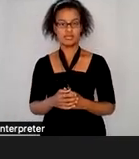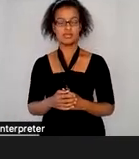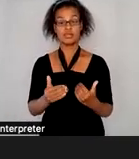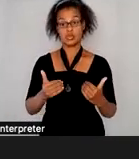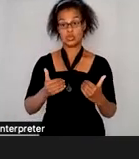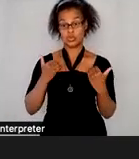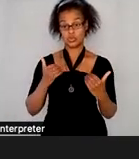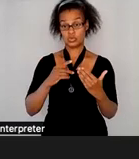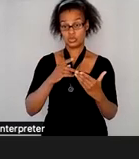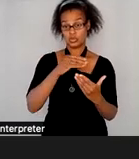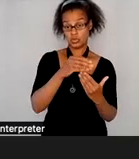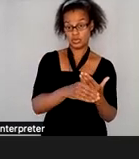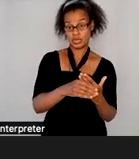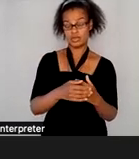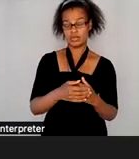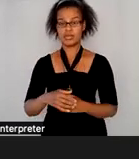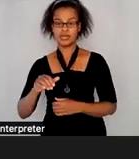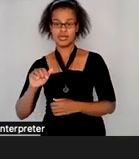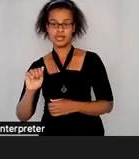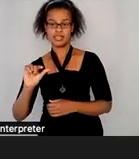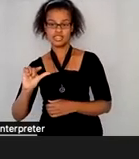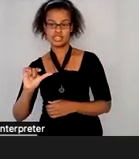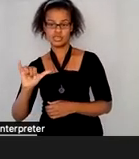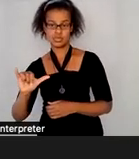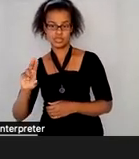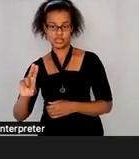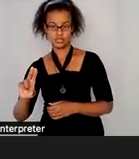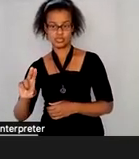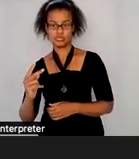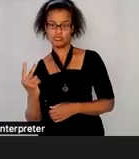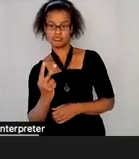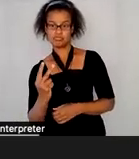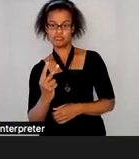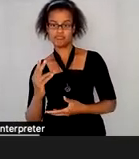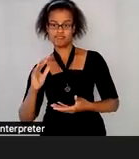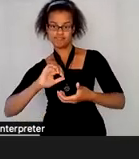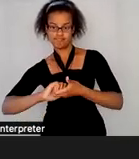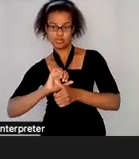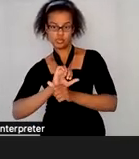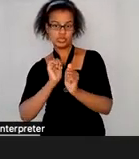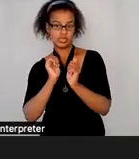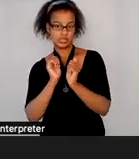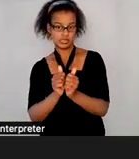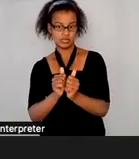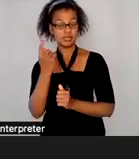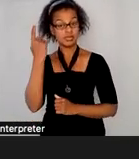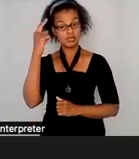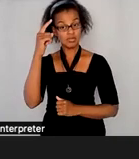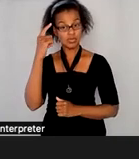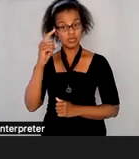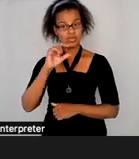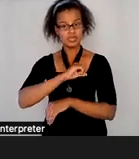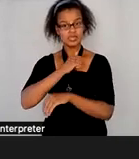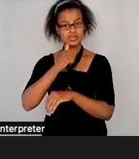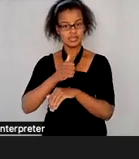and the AG, why you, for example, create a permanent installation at the farm, turning